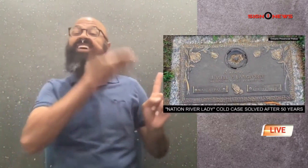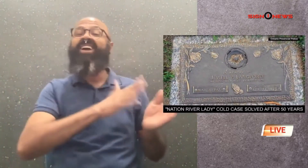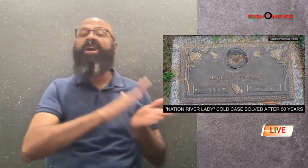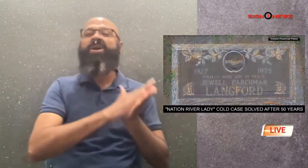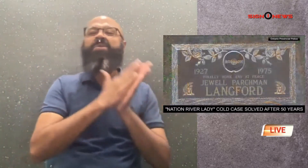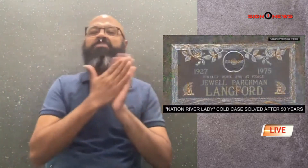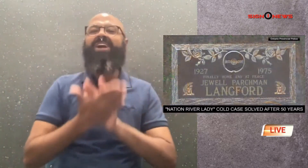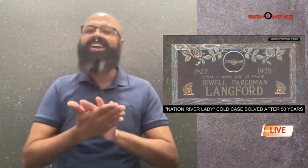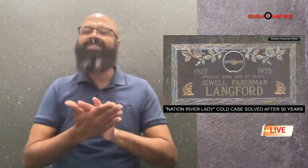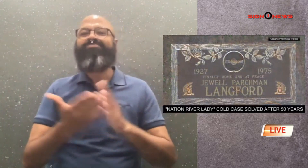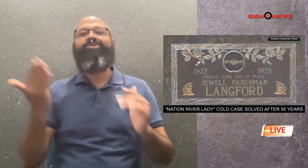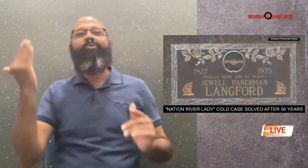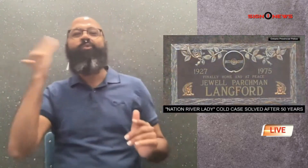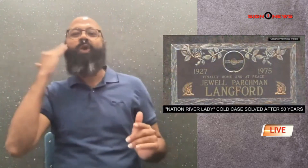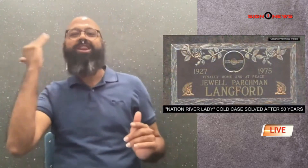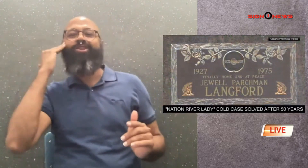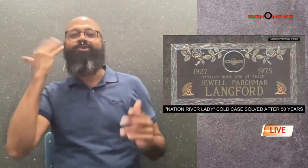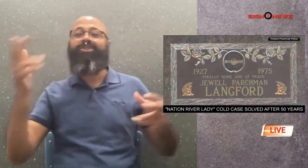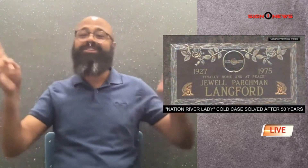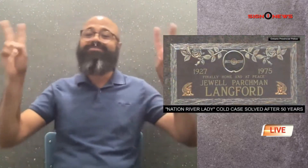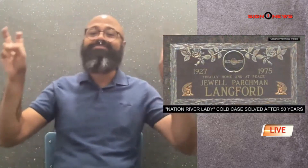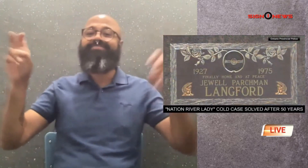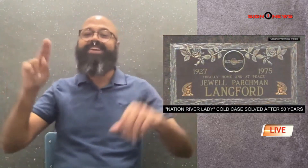She became known as the Nation River lady.